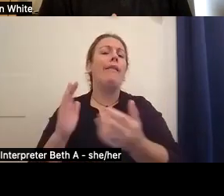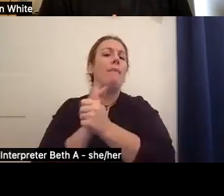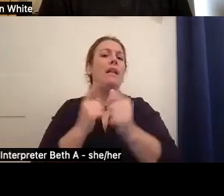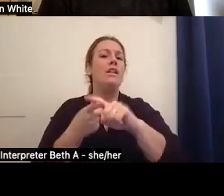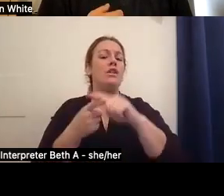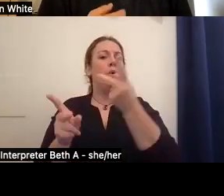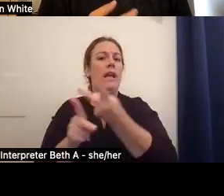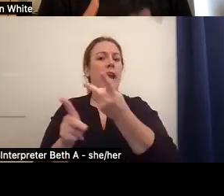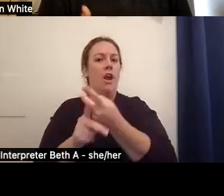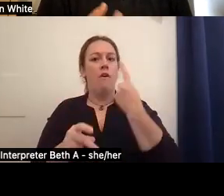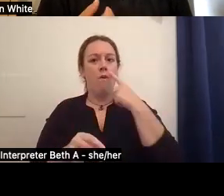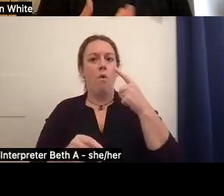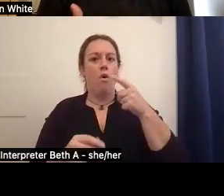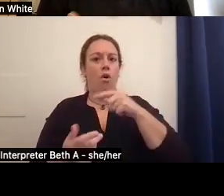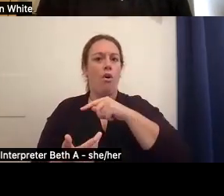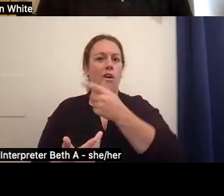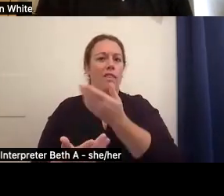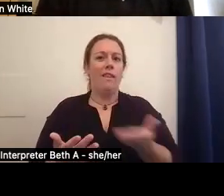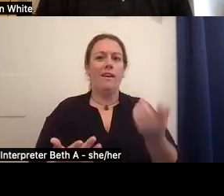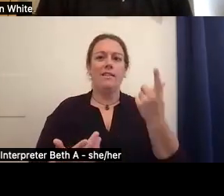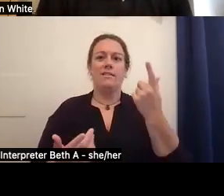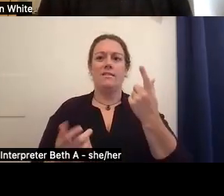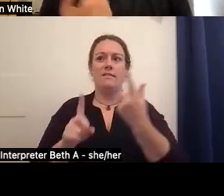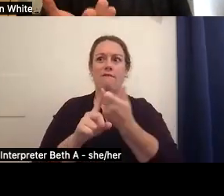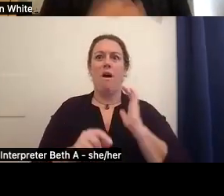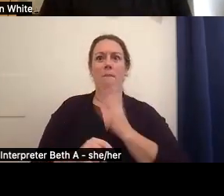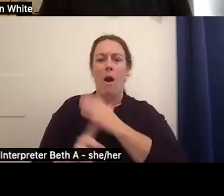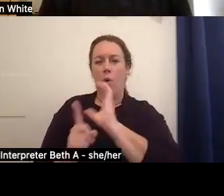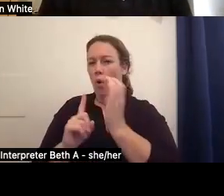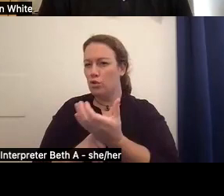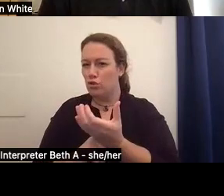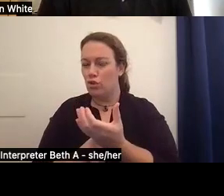they're sacred, then we're going to understand how to care for them so I showed you that image of the